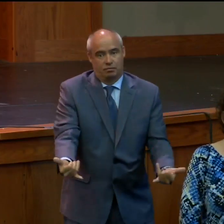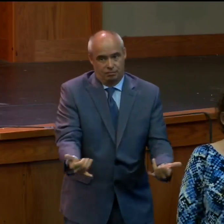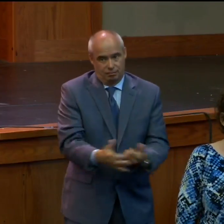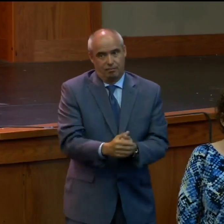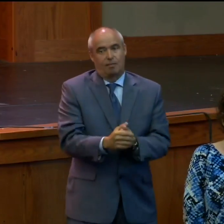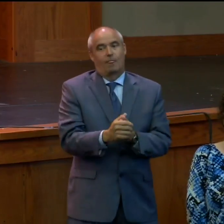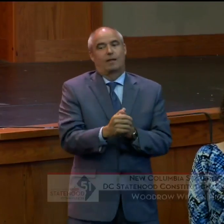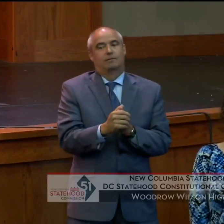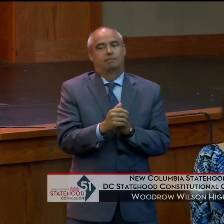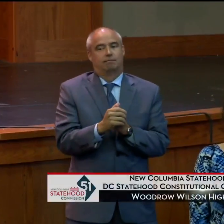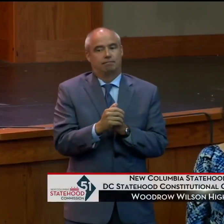THANK YOU VERY MUCH.